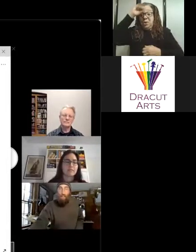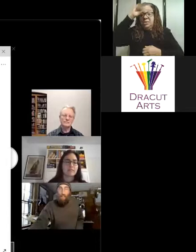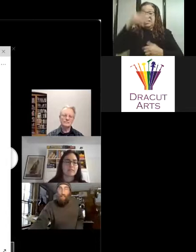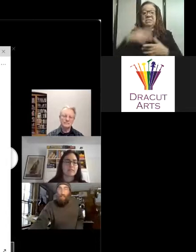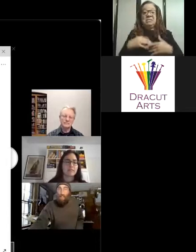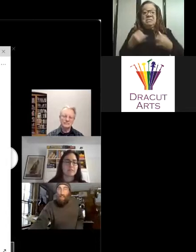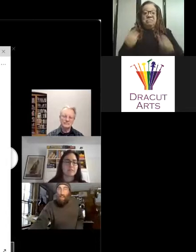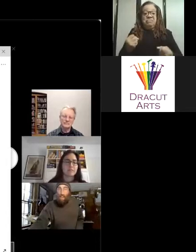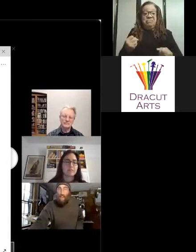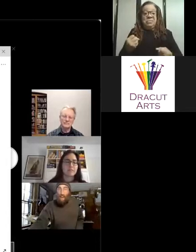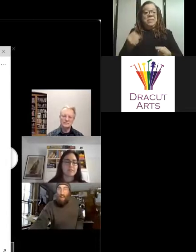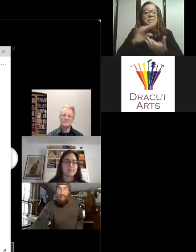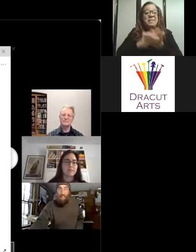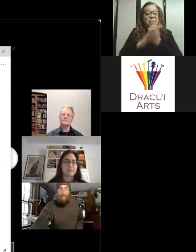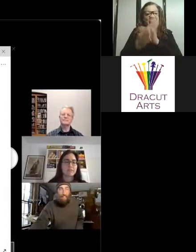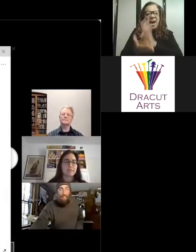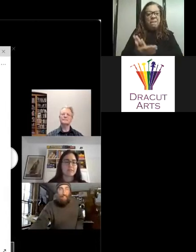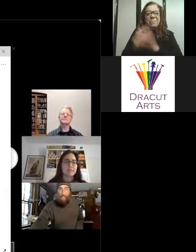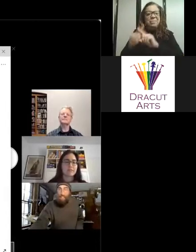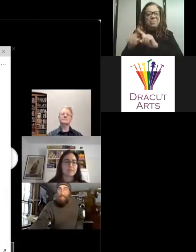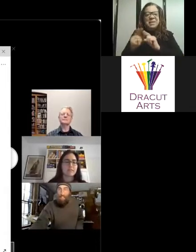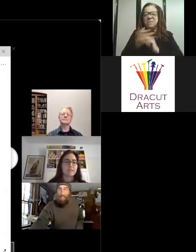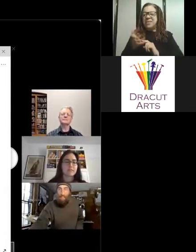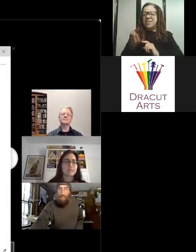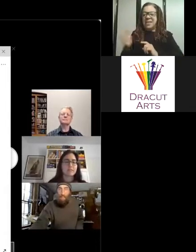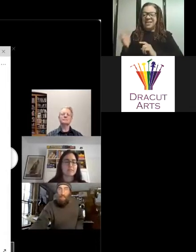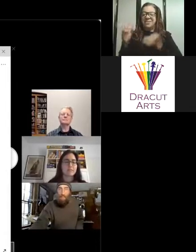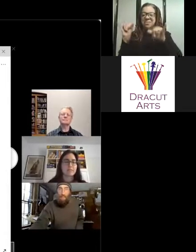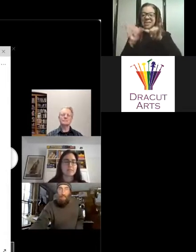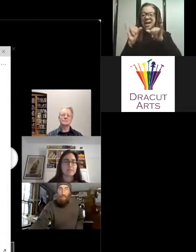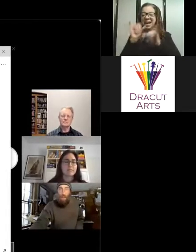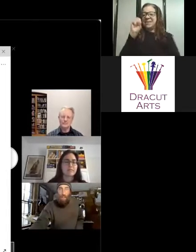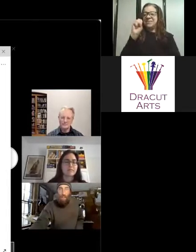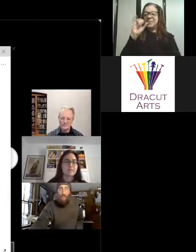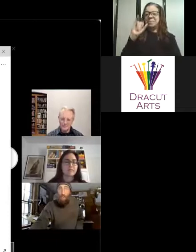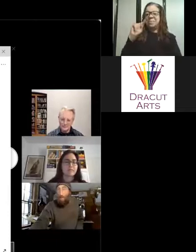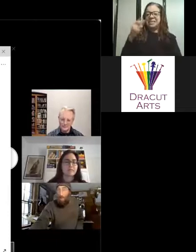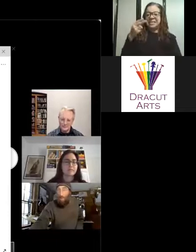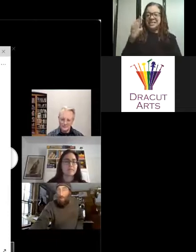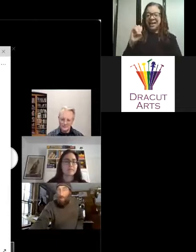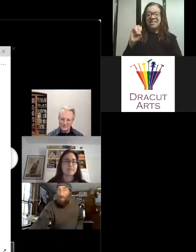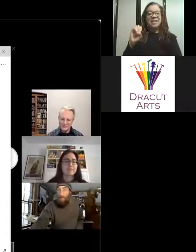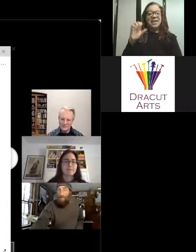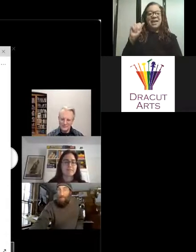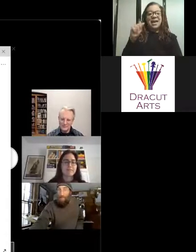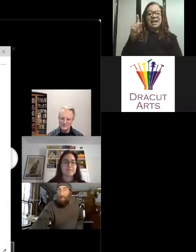flail, and axe. These are tough kids, they're strong kids, they're bigger than him,